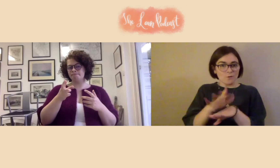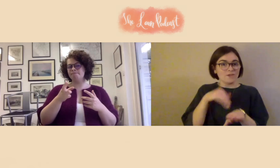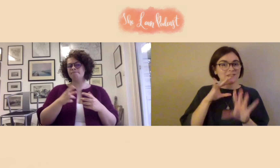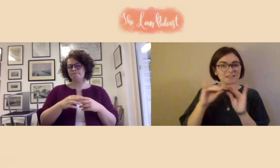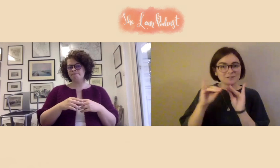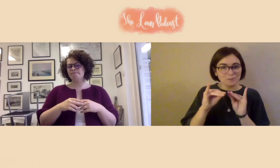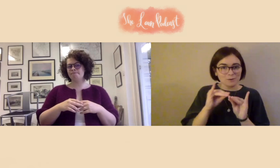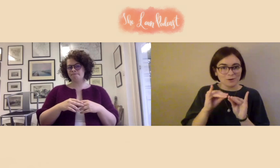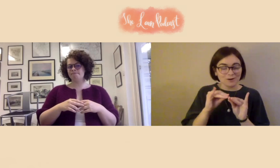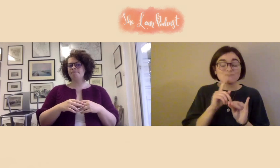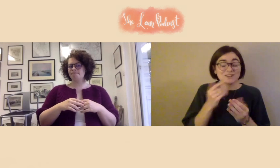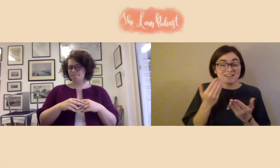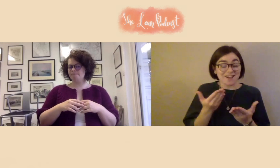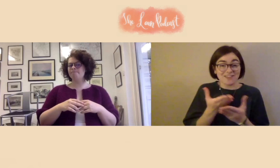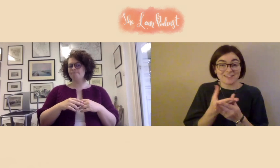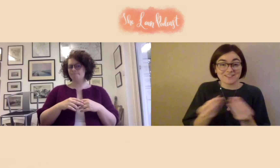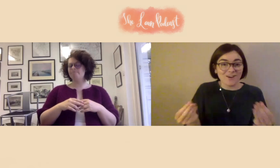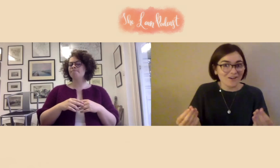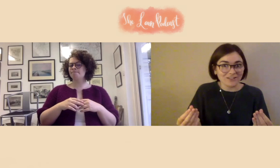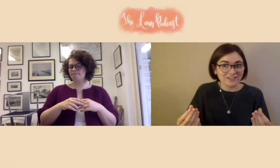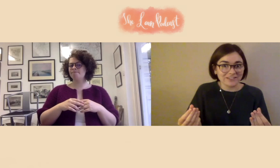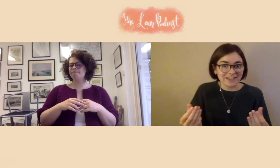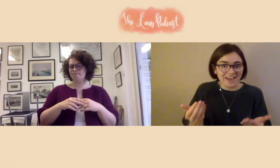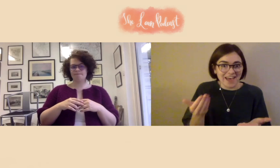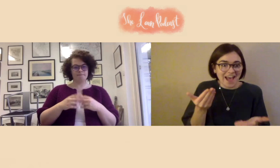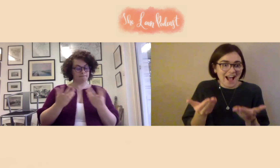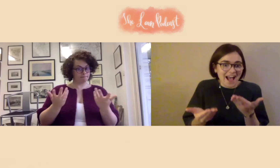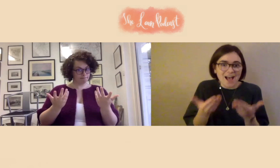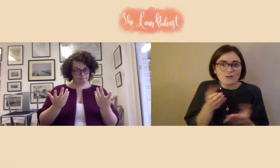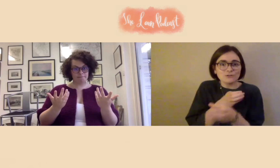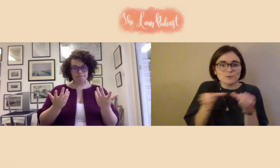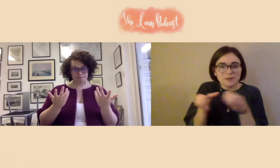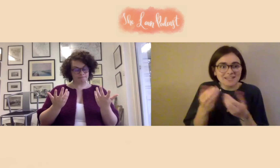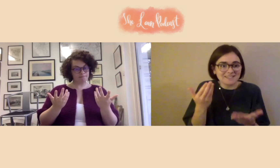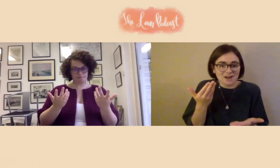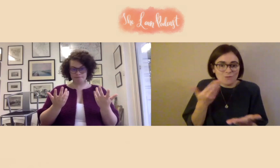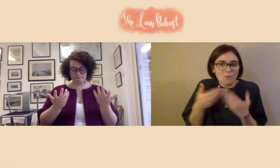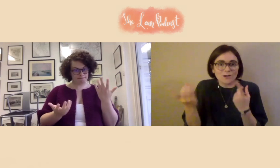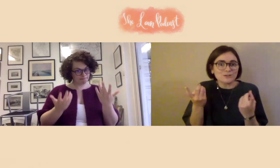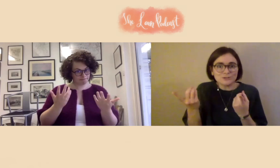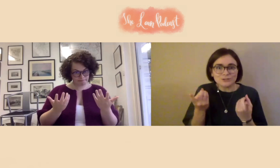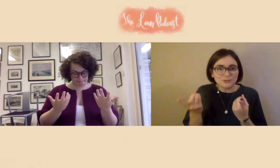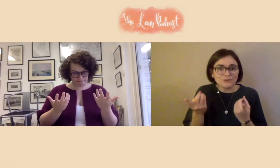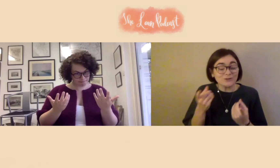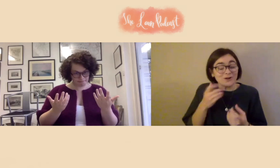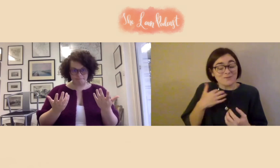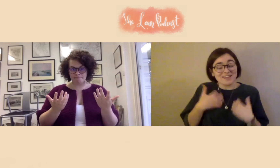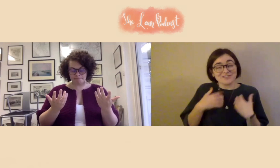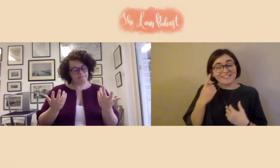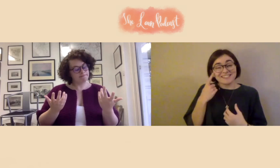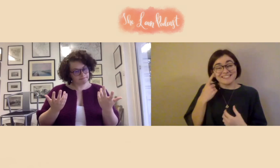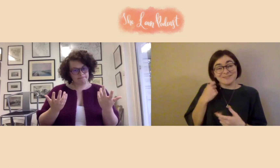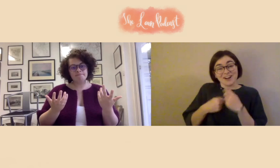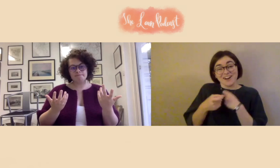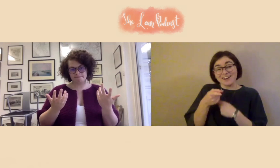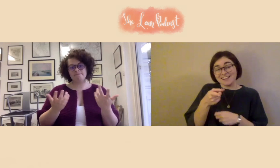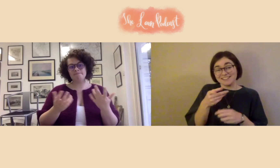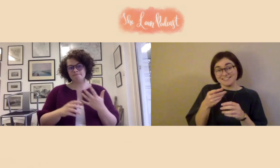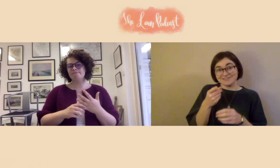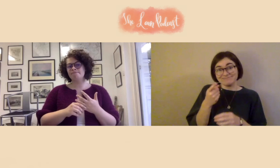it's so important to have those little conversations, have those little opportunities to build rapport with people because that's how you build trust.